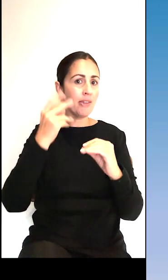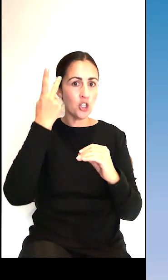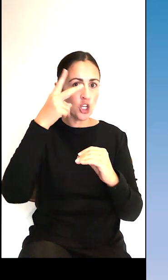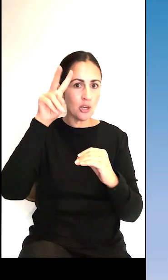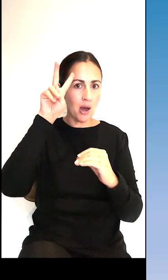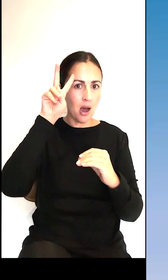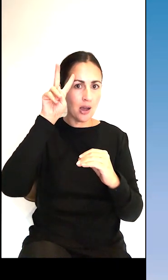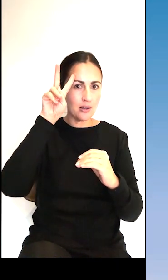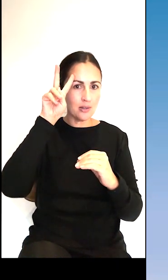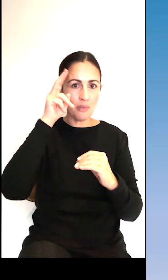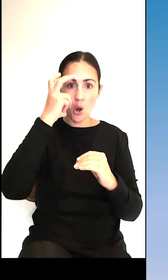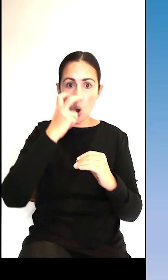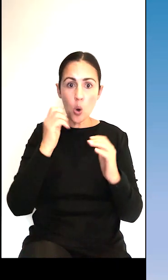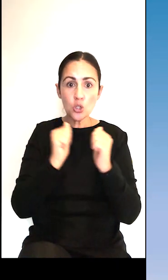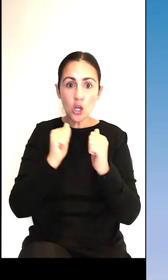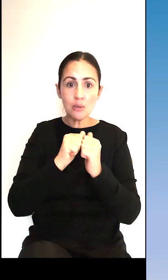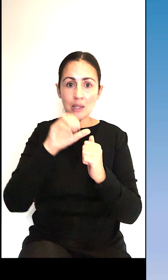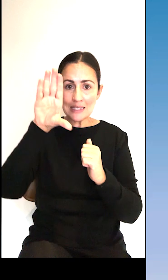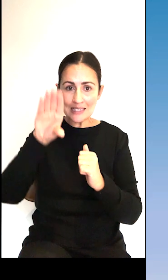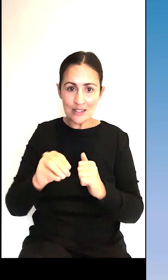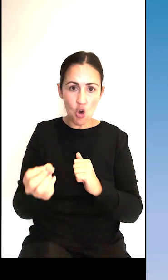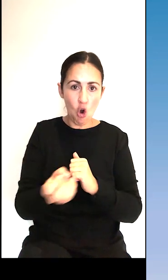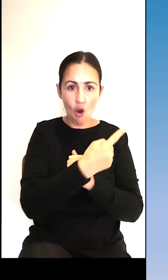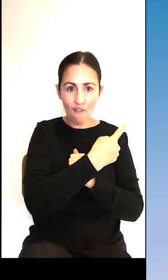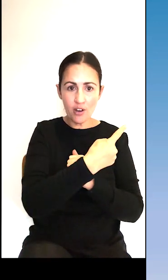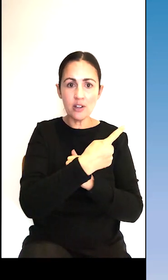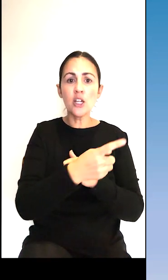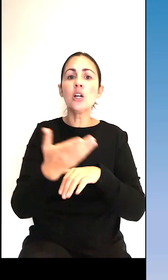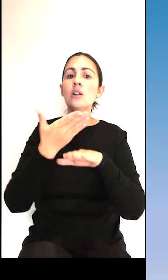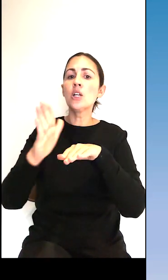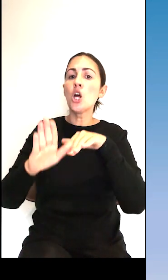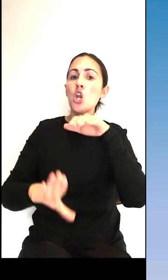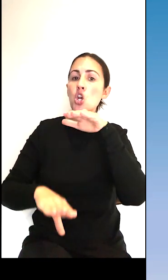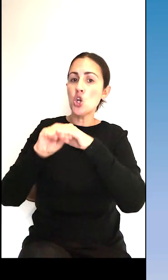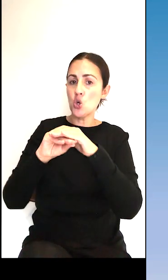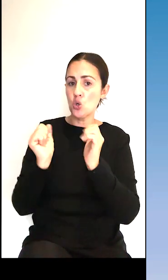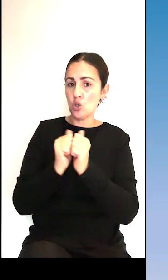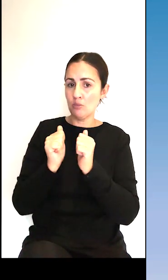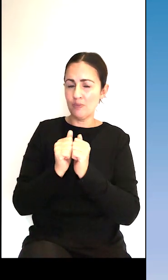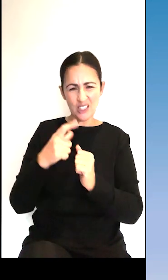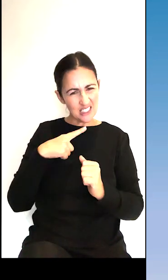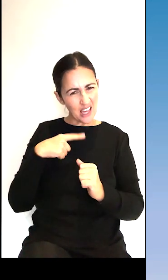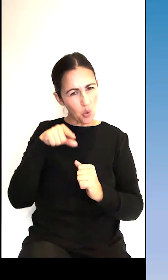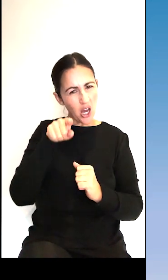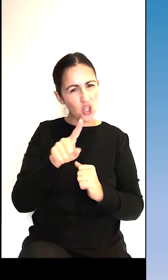Is that what you are suggesting through the use of dates or is there the ability to actually take down the document that you've already uploaded?